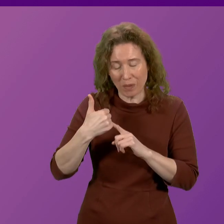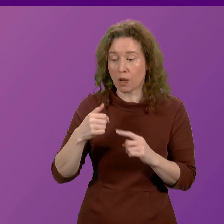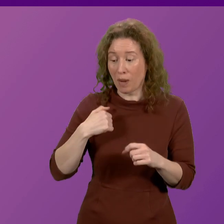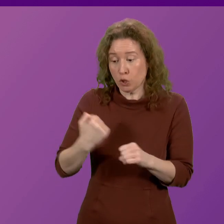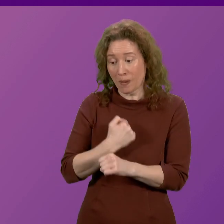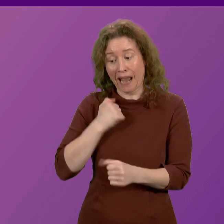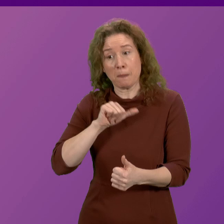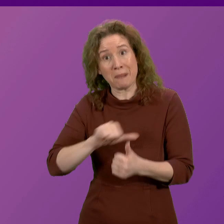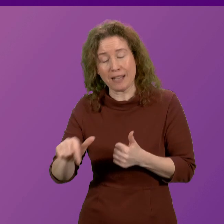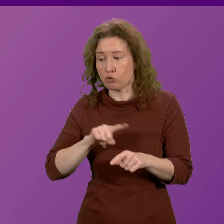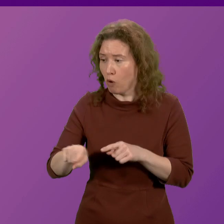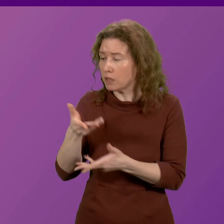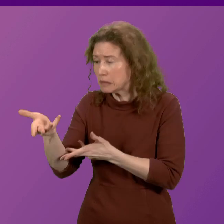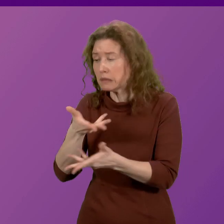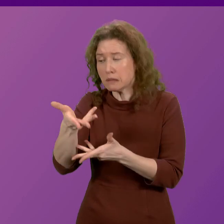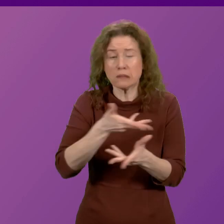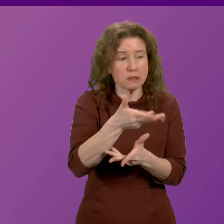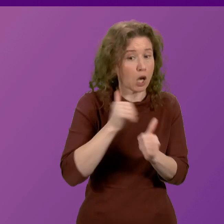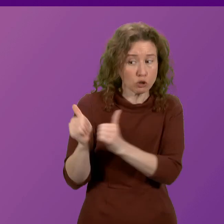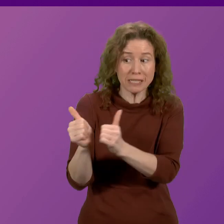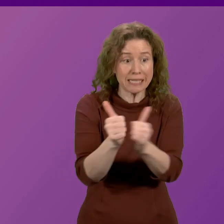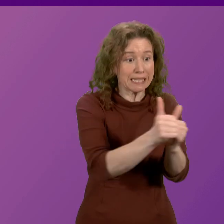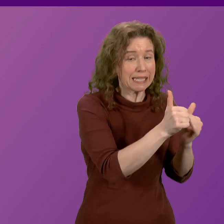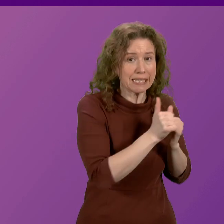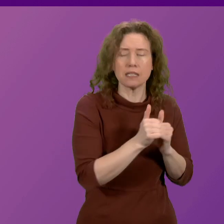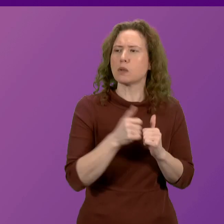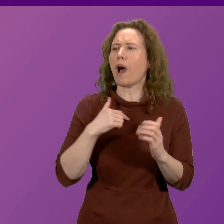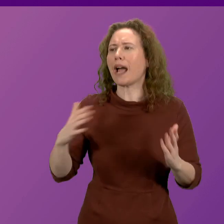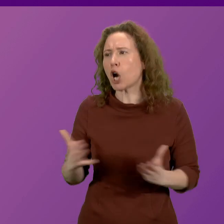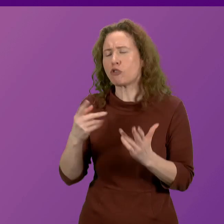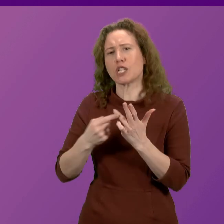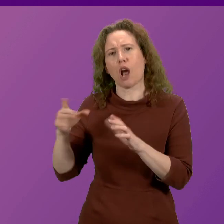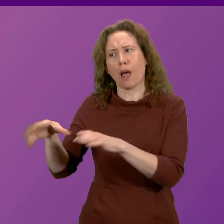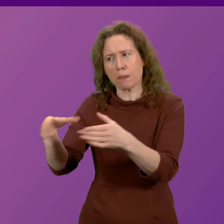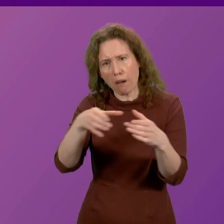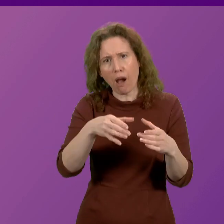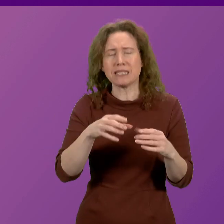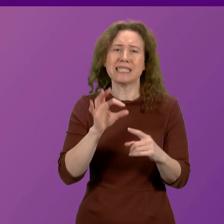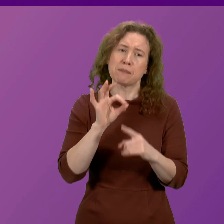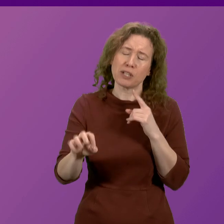to reach agreement with other parties. I encourage other parties, especially the Labour Party,